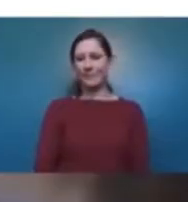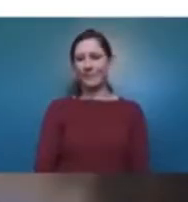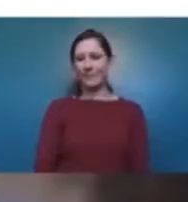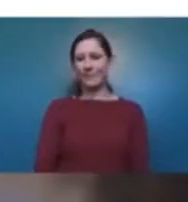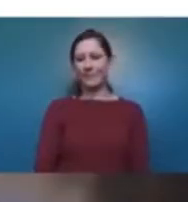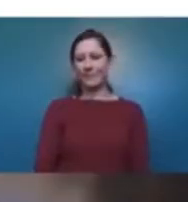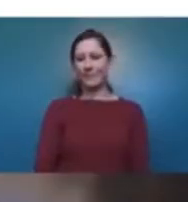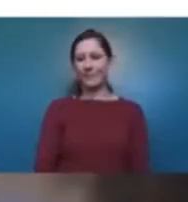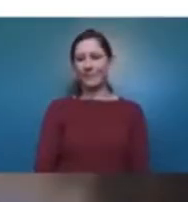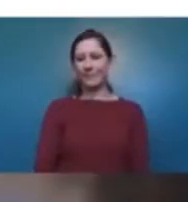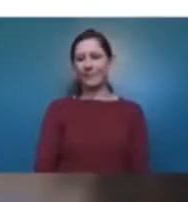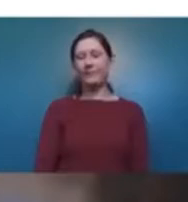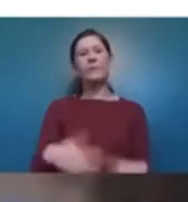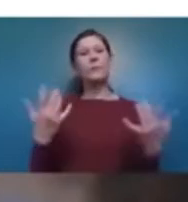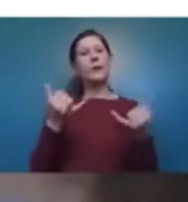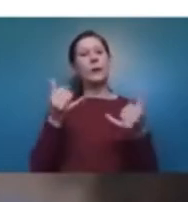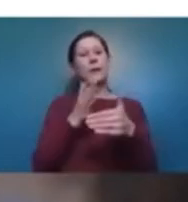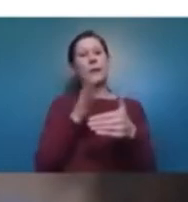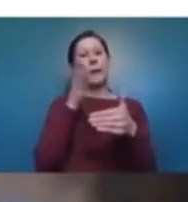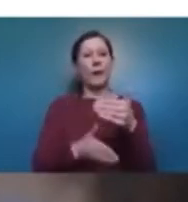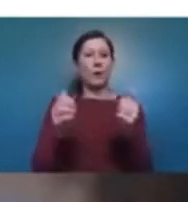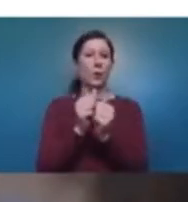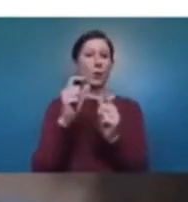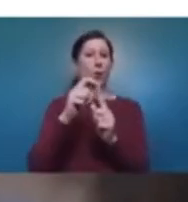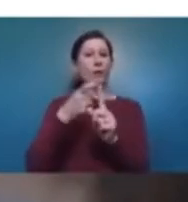Let's end with a word from our penguins.